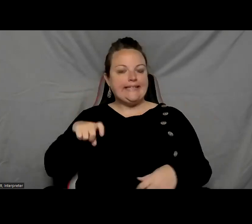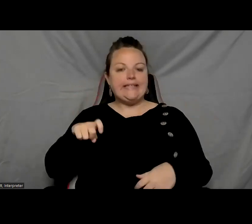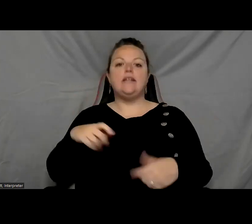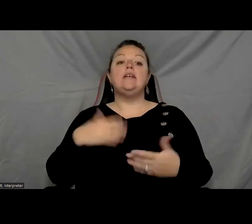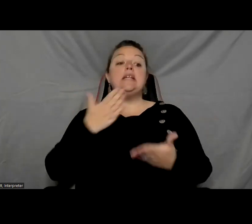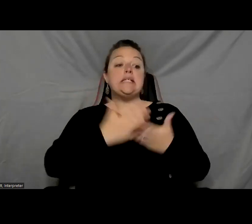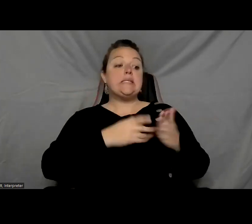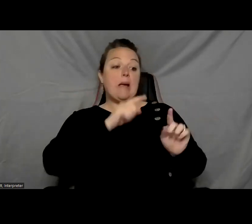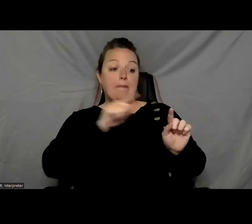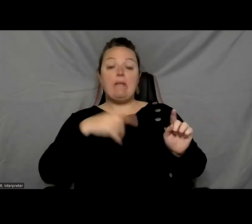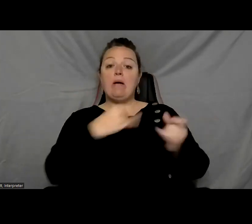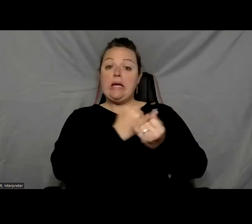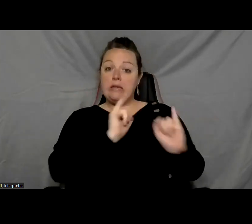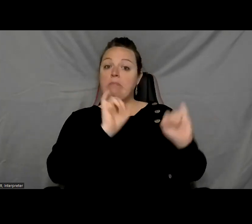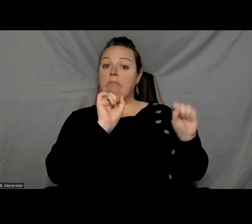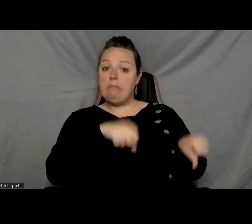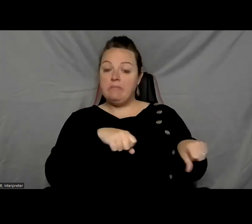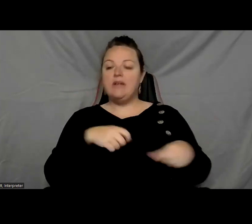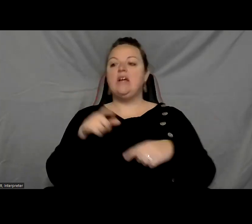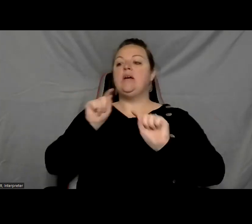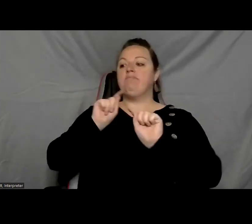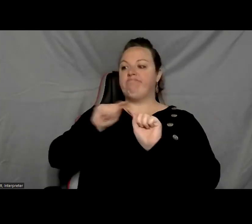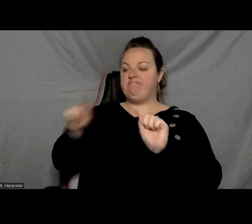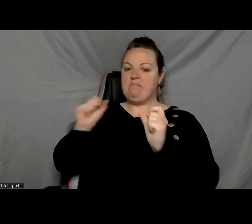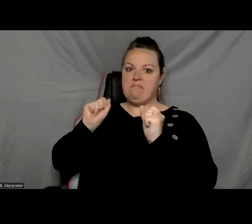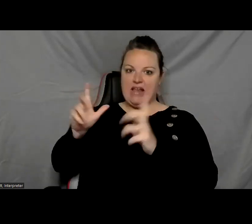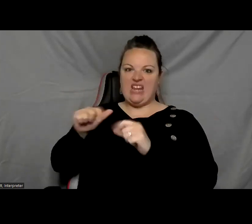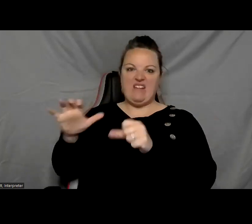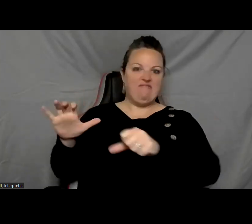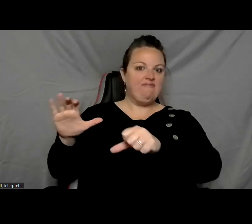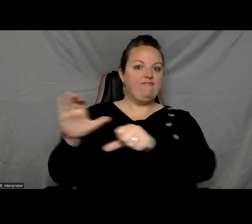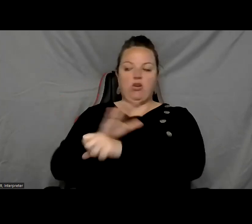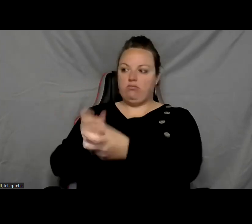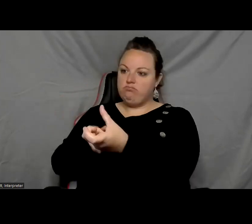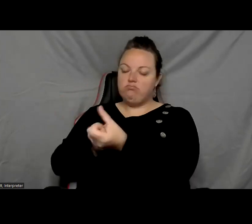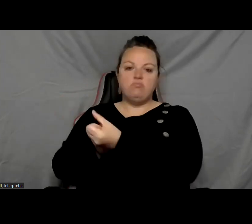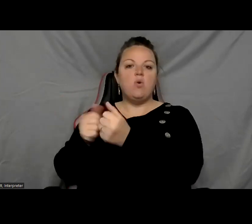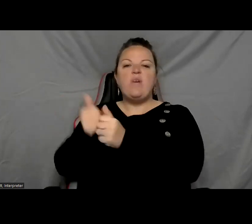skill, many of them require significant or total assistance with every activity of daily